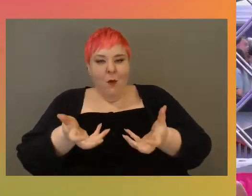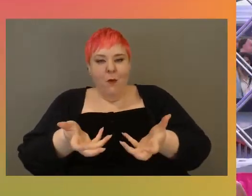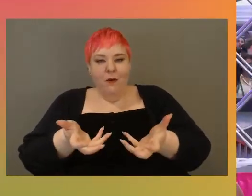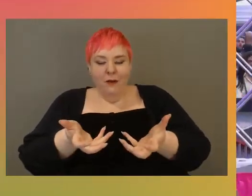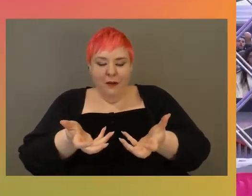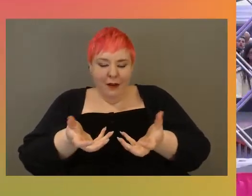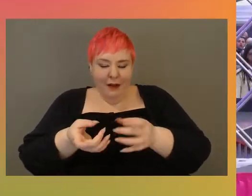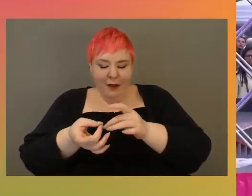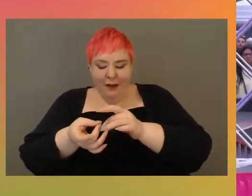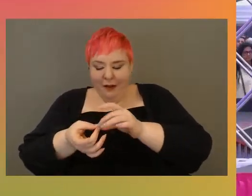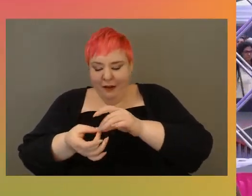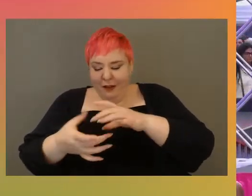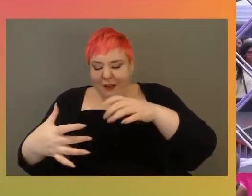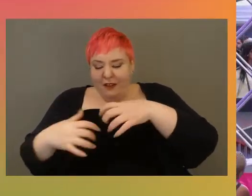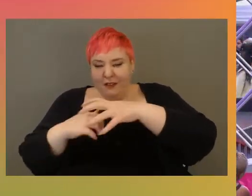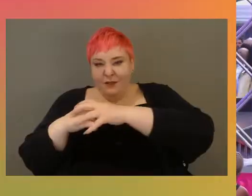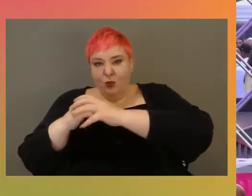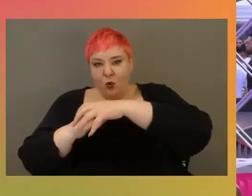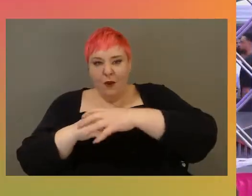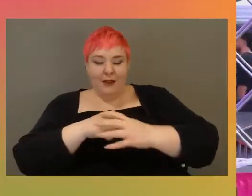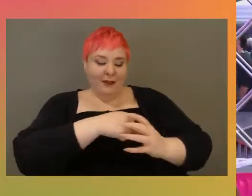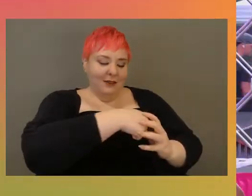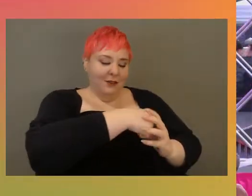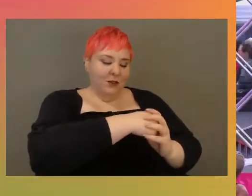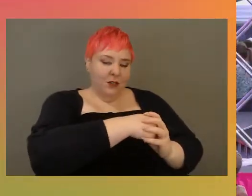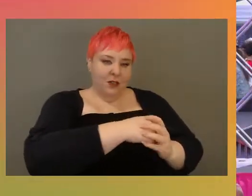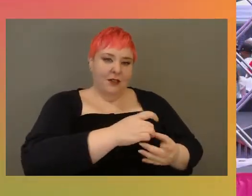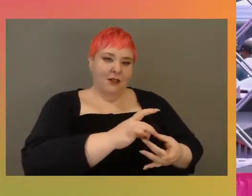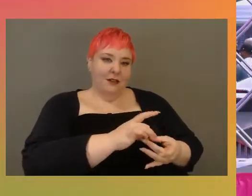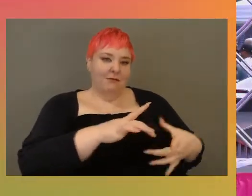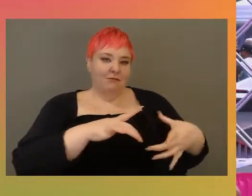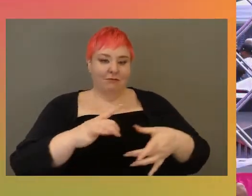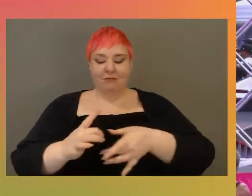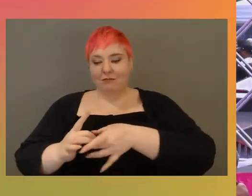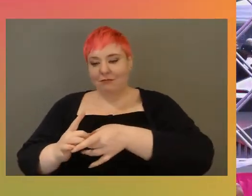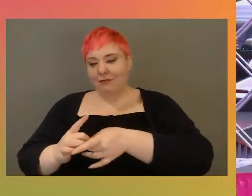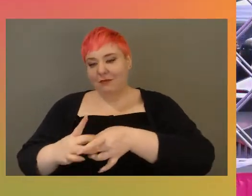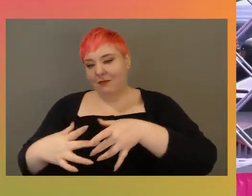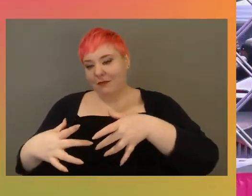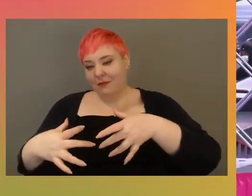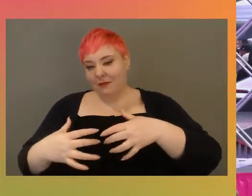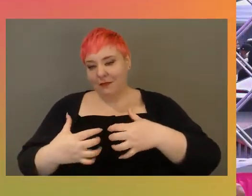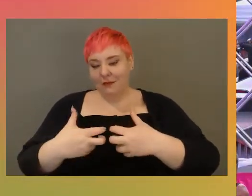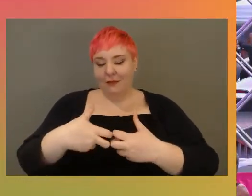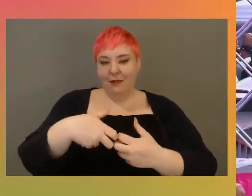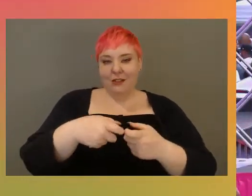SEE IF YOU CAN GET DEEP INSIDE